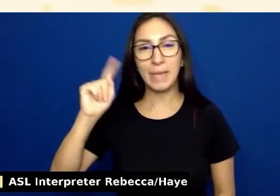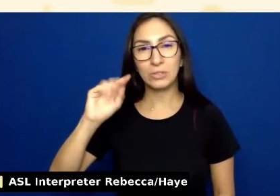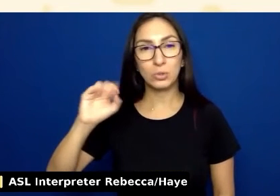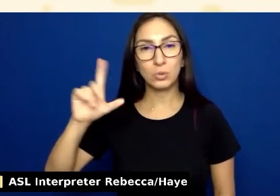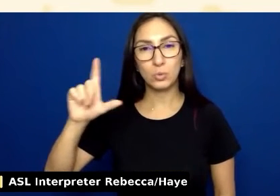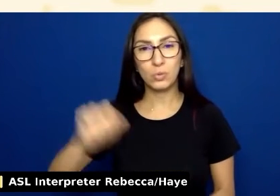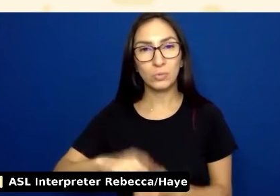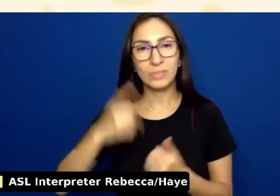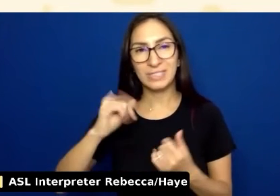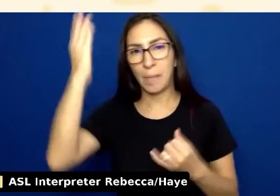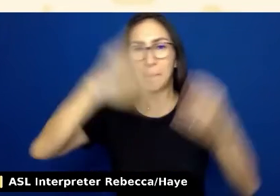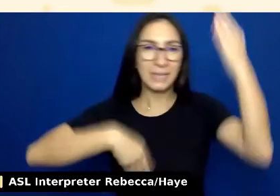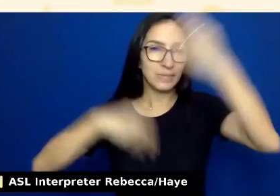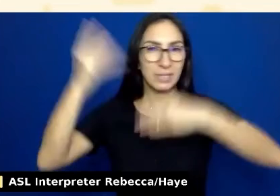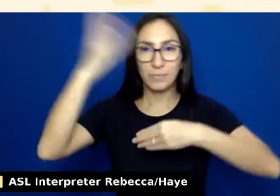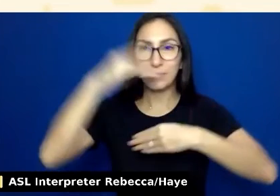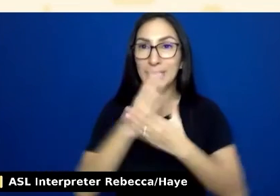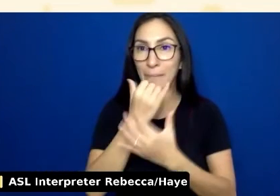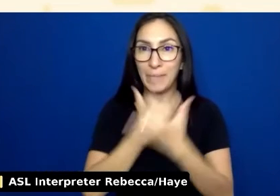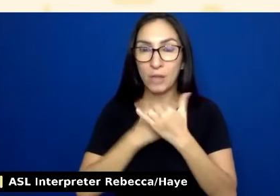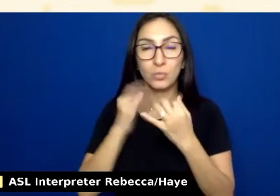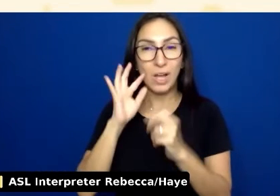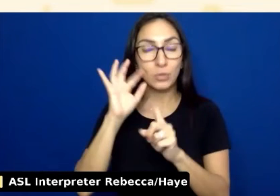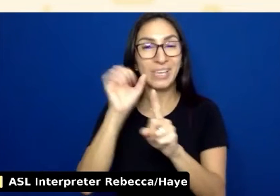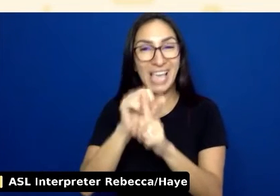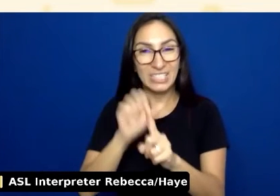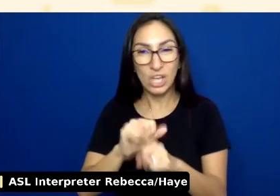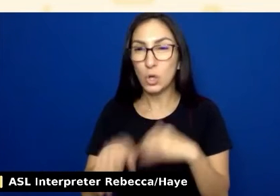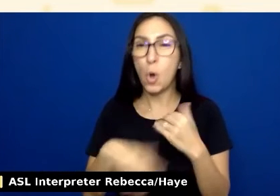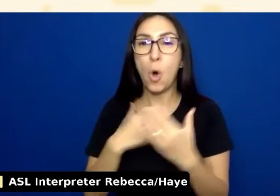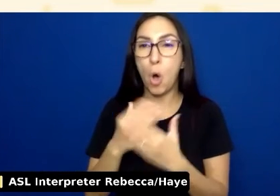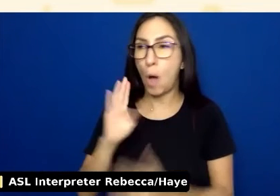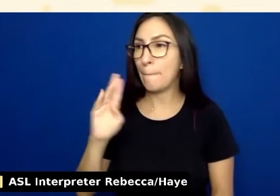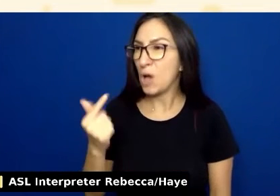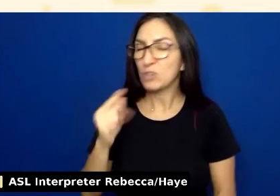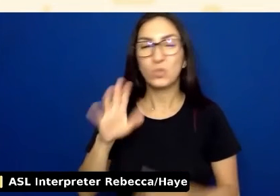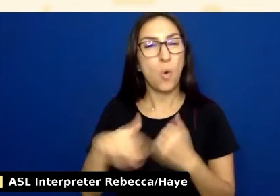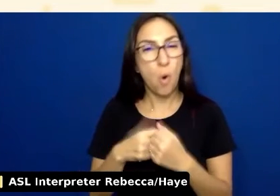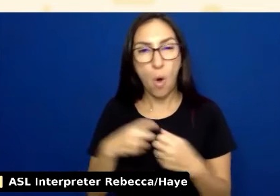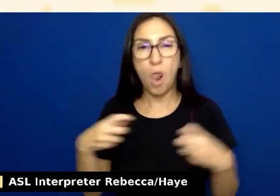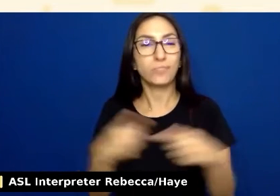If you want to capture all the bugs and enhance the user experience, manual testing is the way to go.